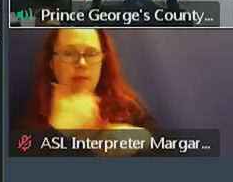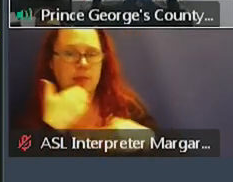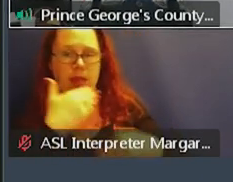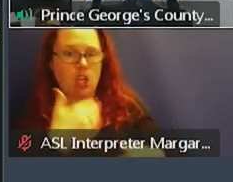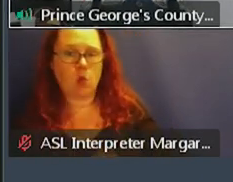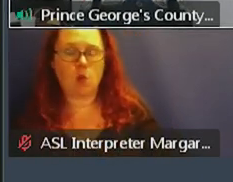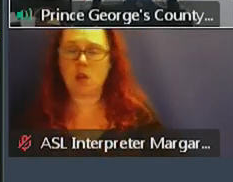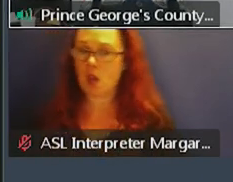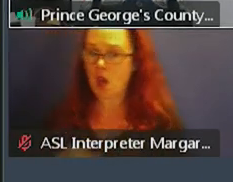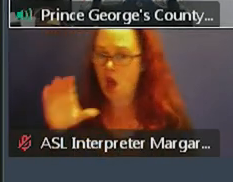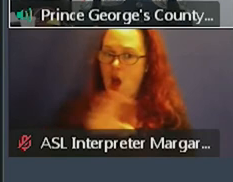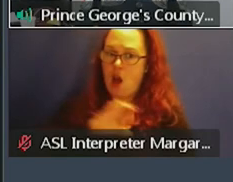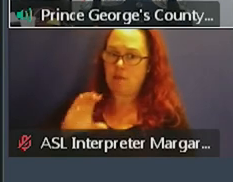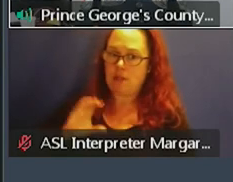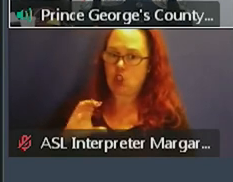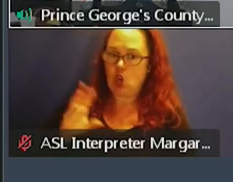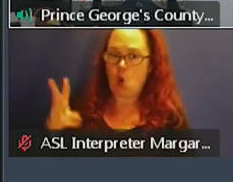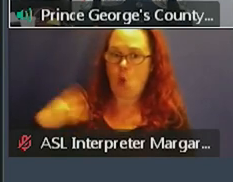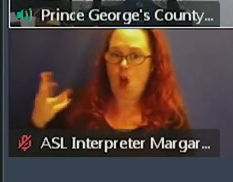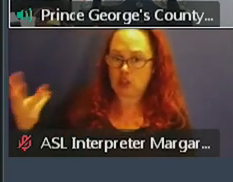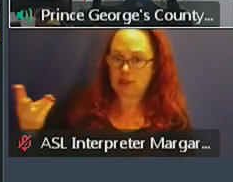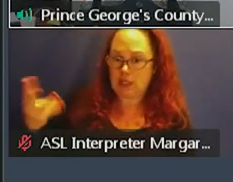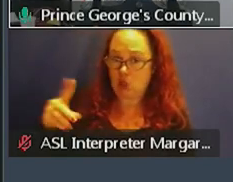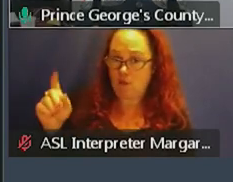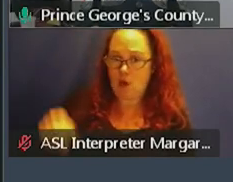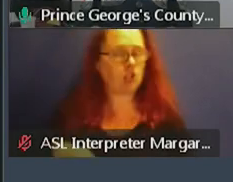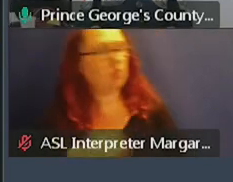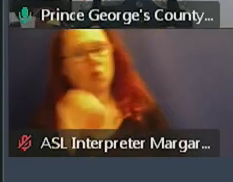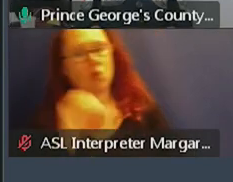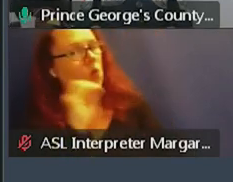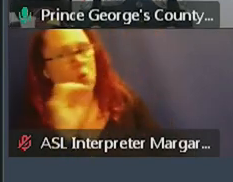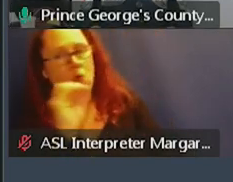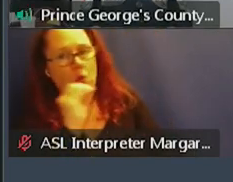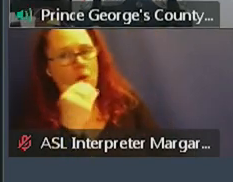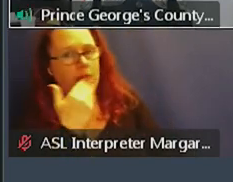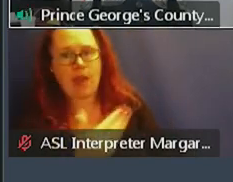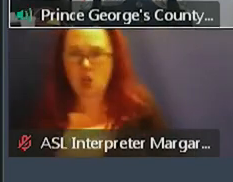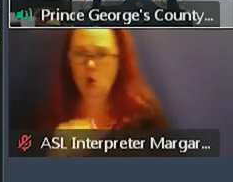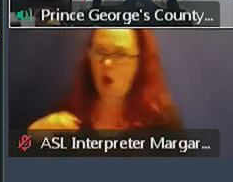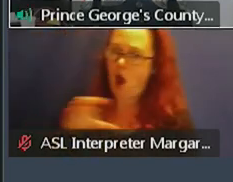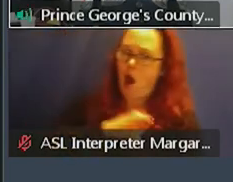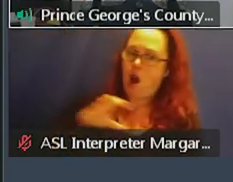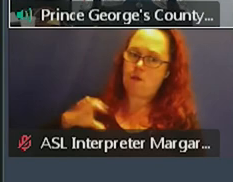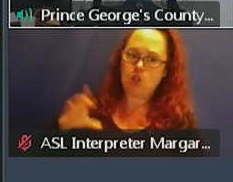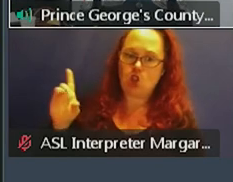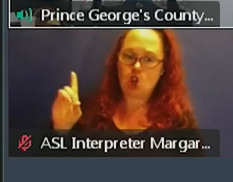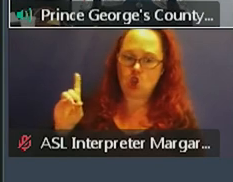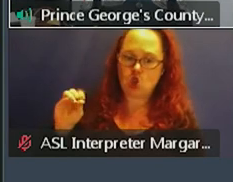Commissioner Washington. Are there any questions? No questions. Thank you. Okay. Commissioner Doerner. Are there any questions?